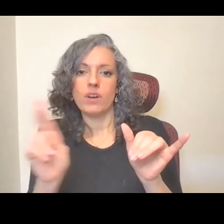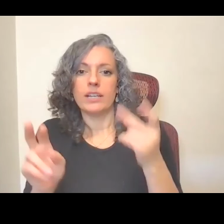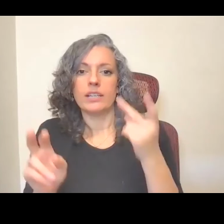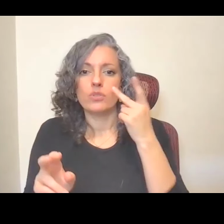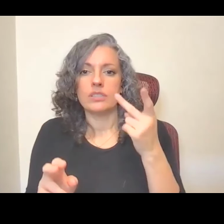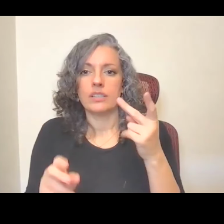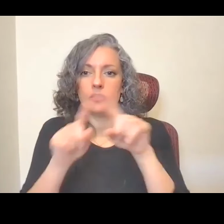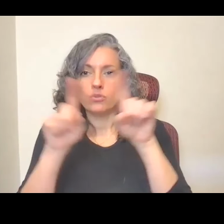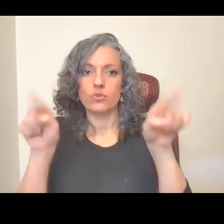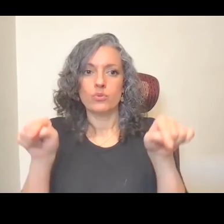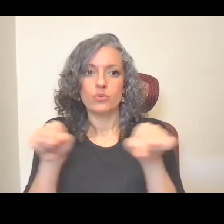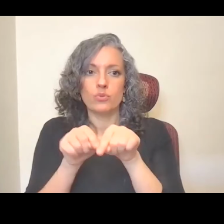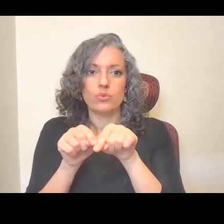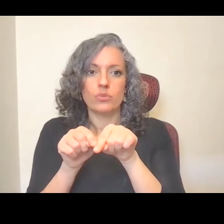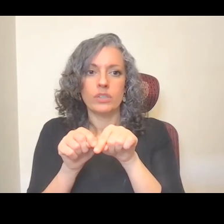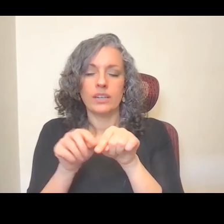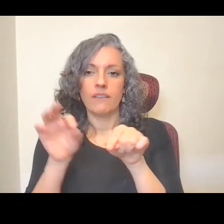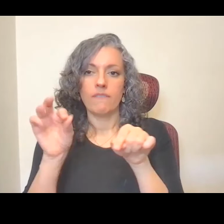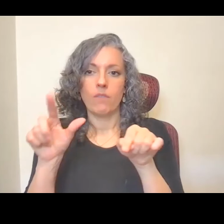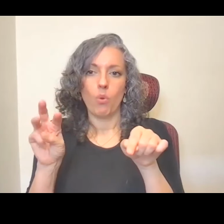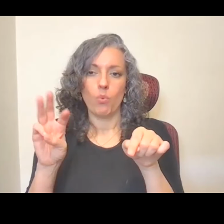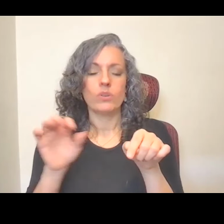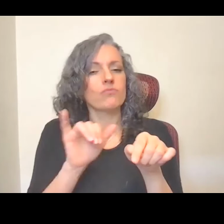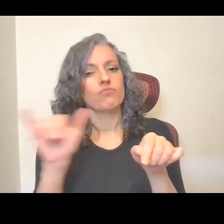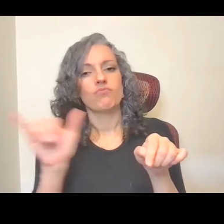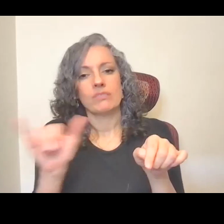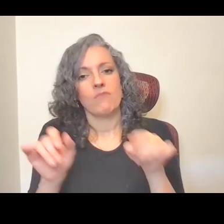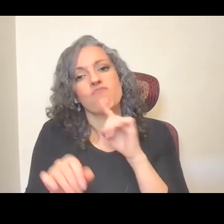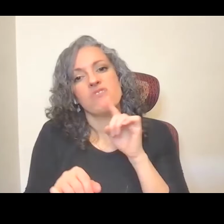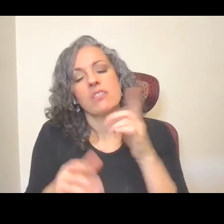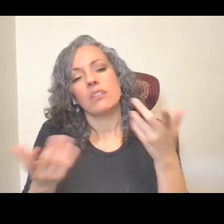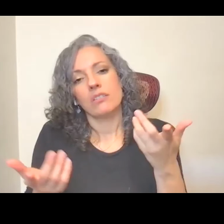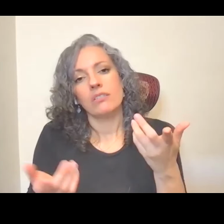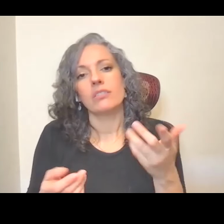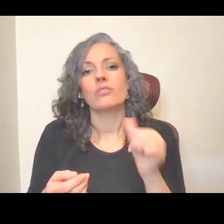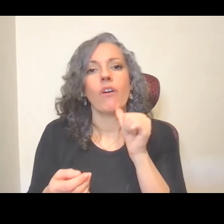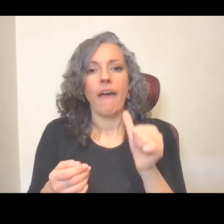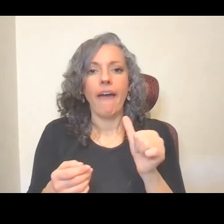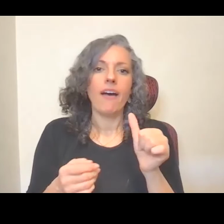kind of the same, but instead of having abstract little boxes and arrows I will put the actual